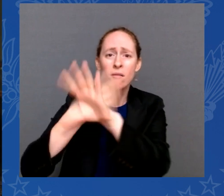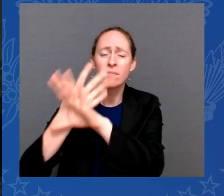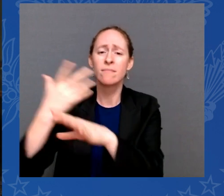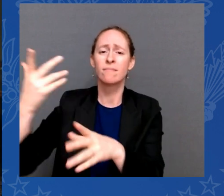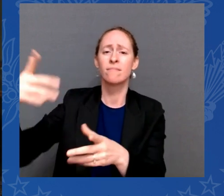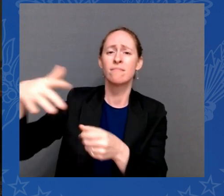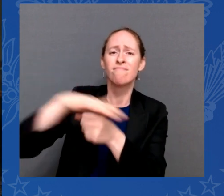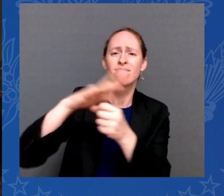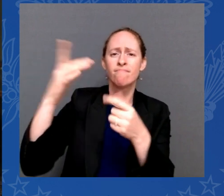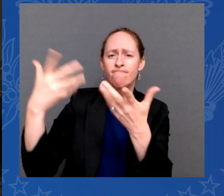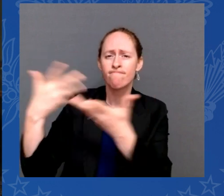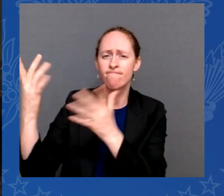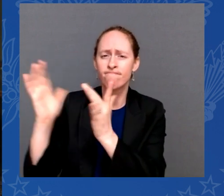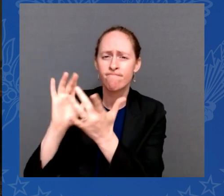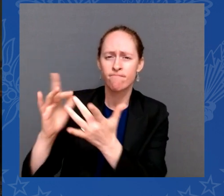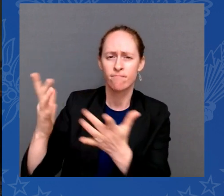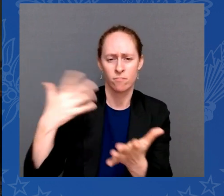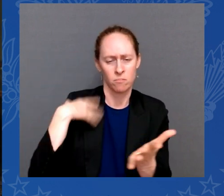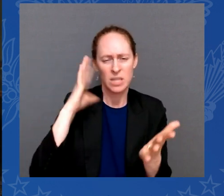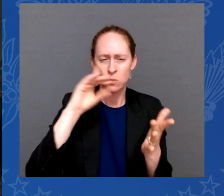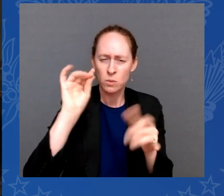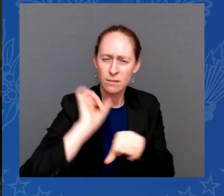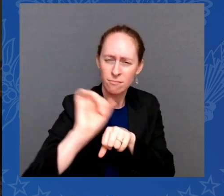health and safety of the people in this country.